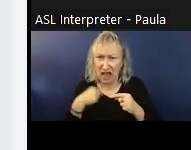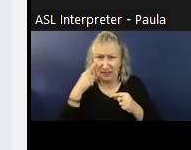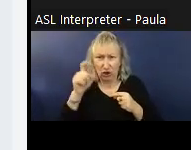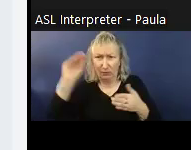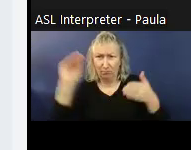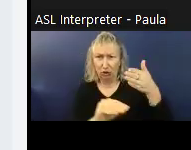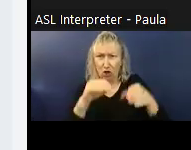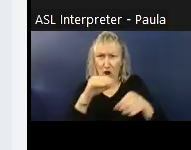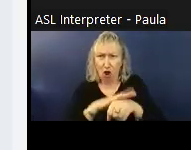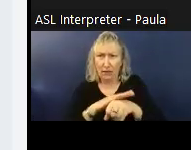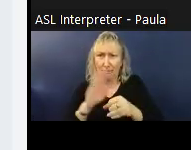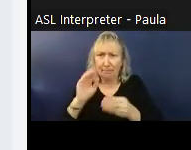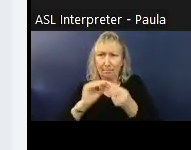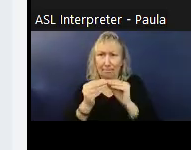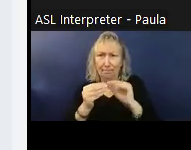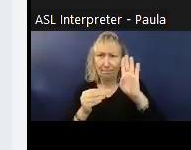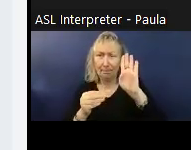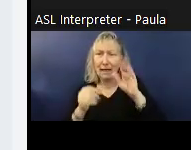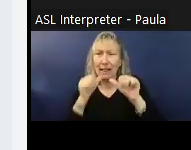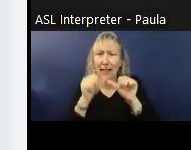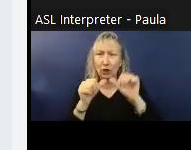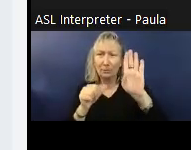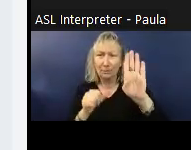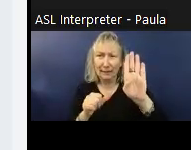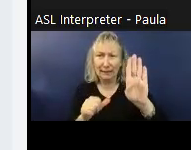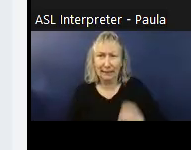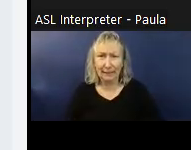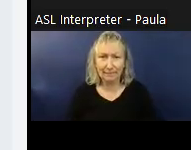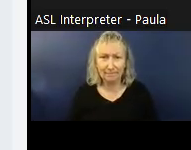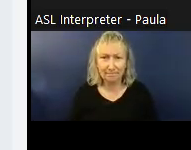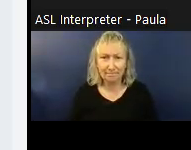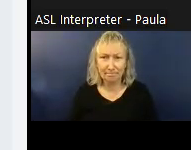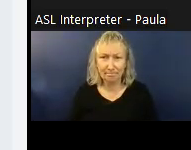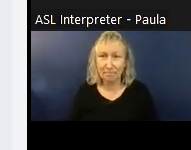and that's in B because spitting can be considered assault,